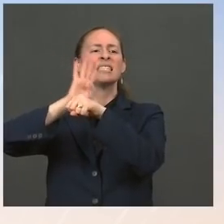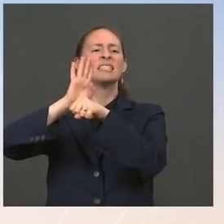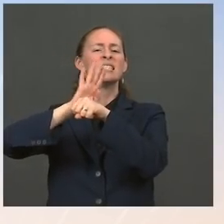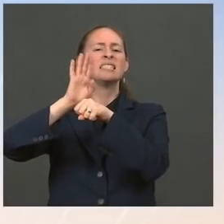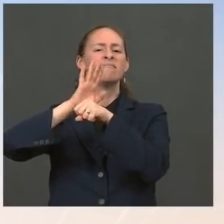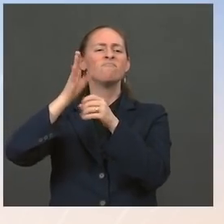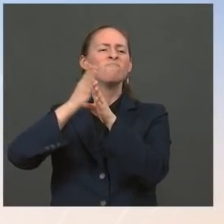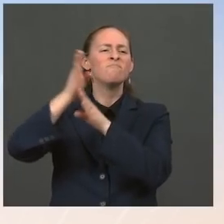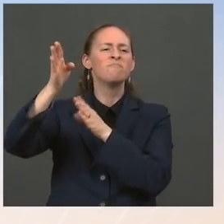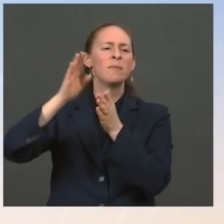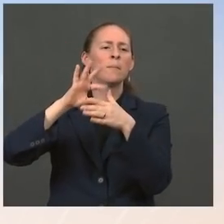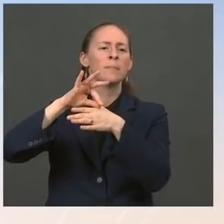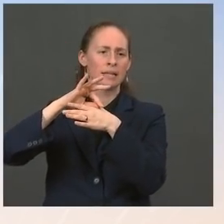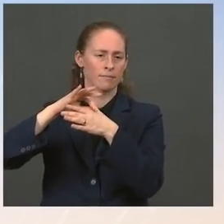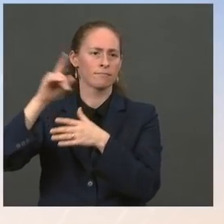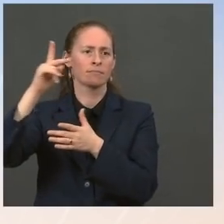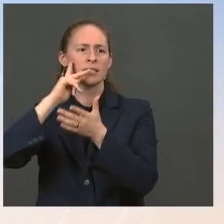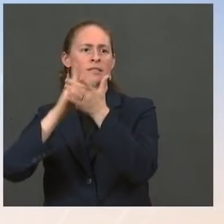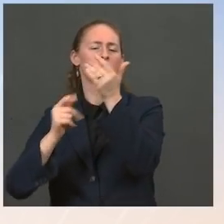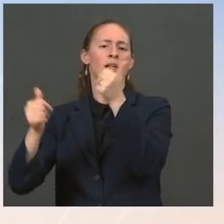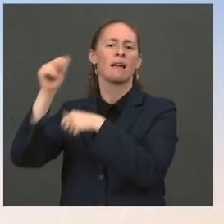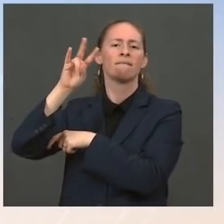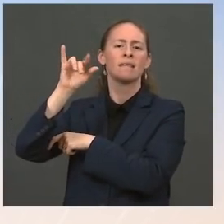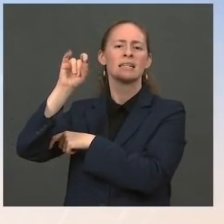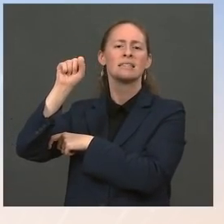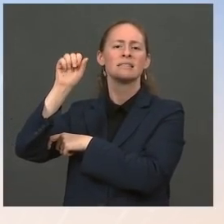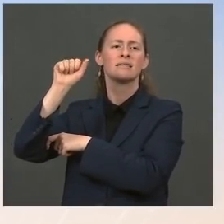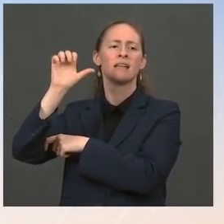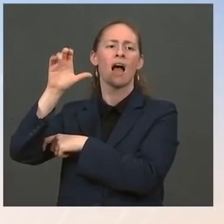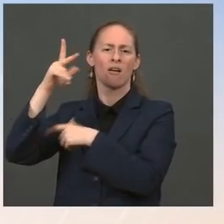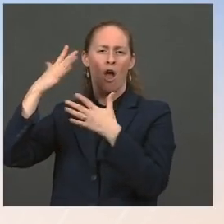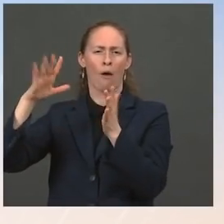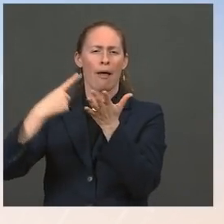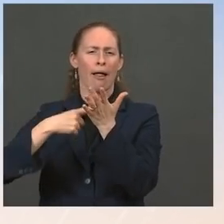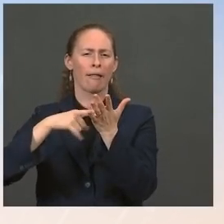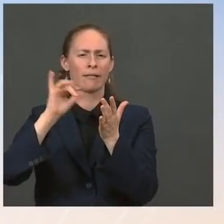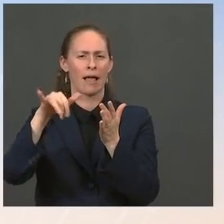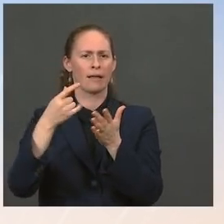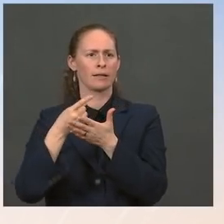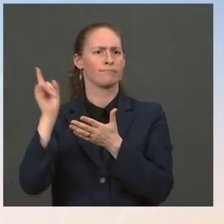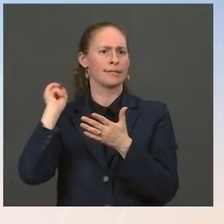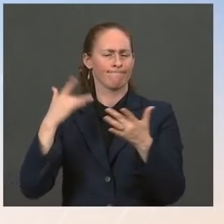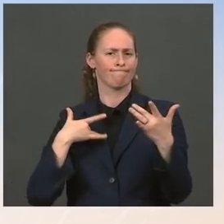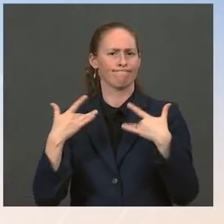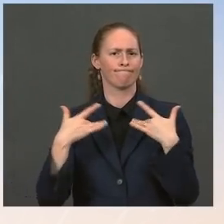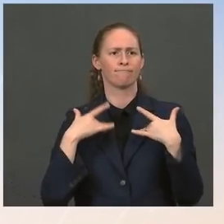spoke to when he was here just a few weeks ago and something our Department of Agriculture and the Department of Justice